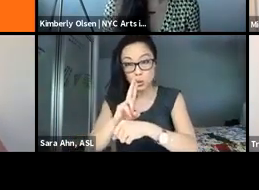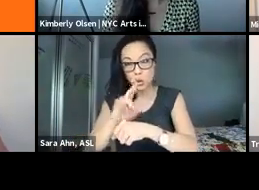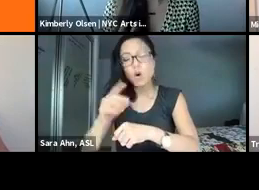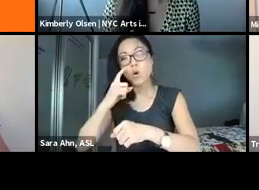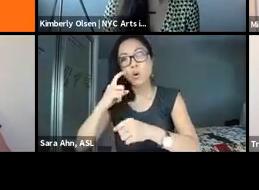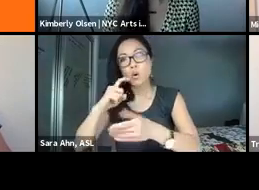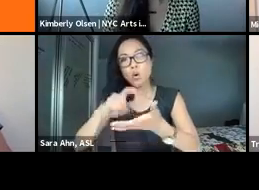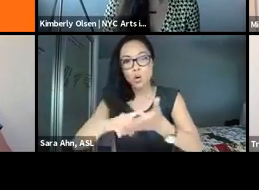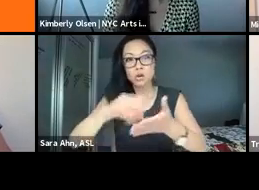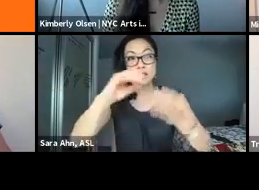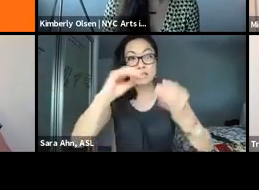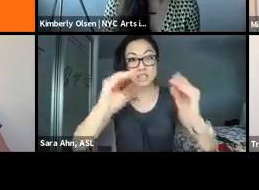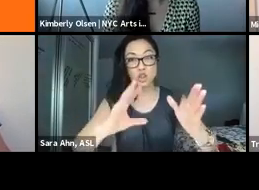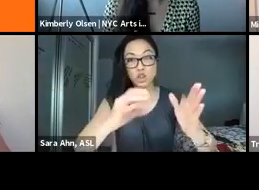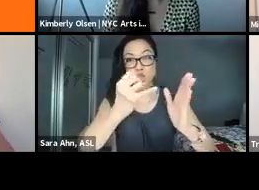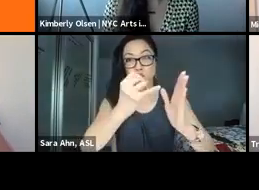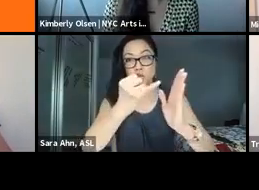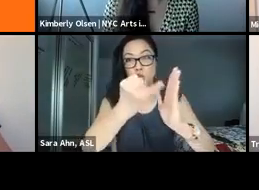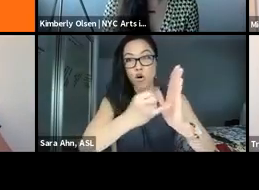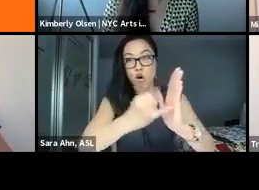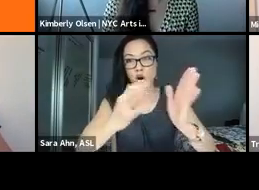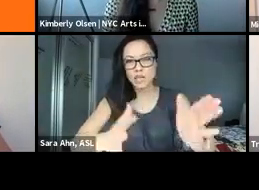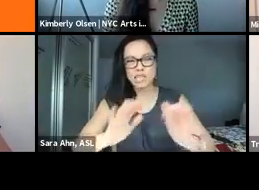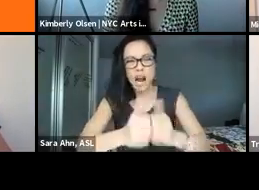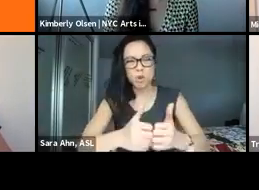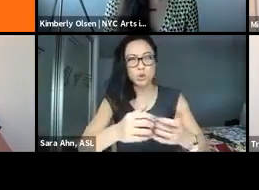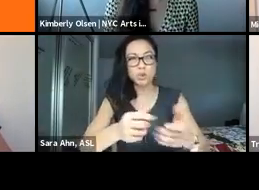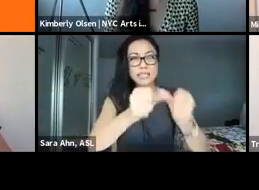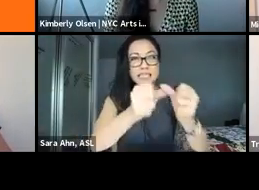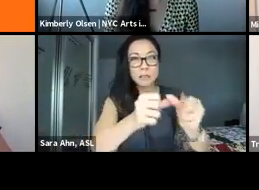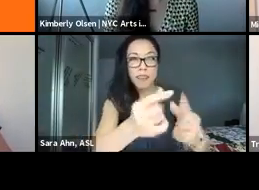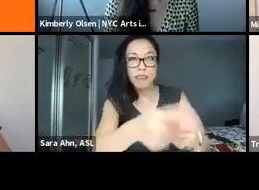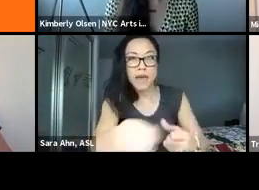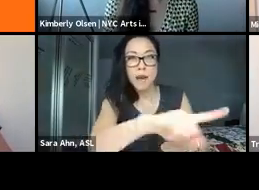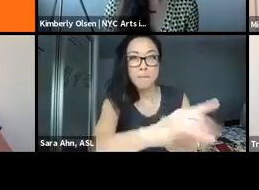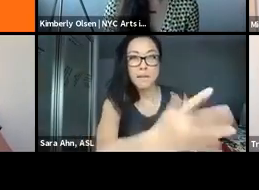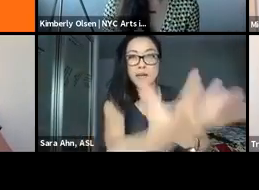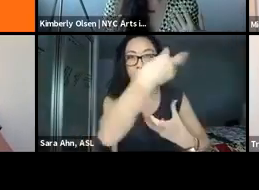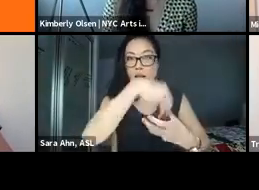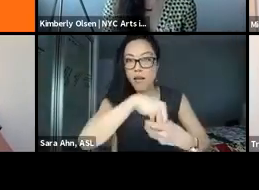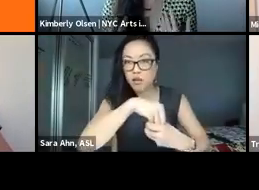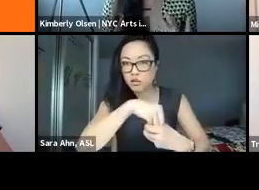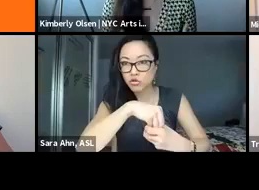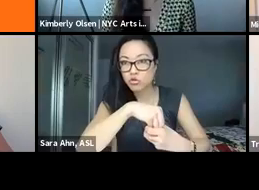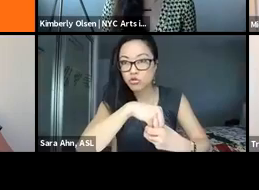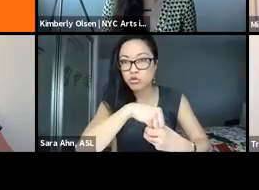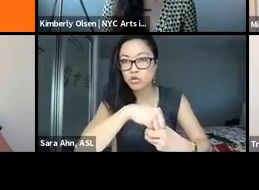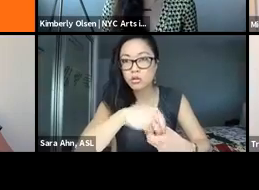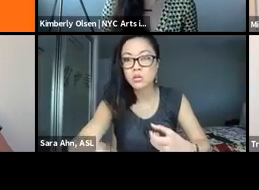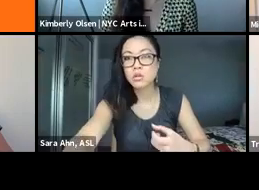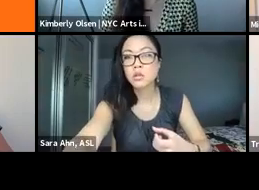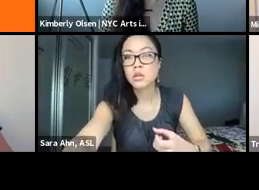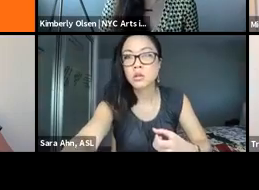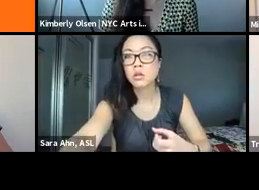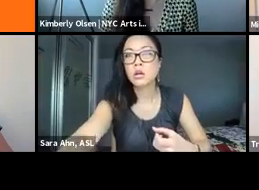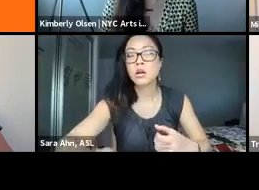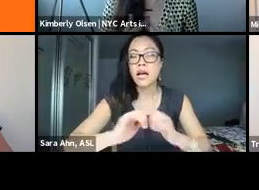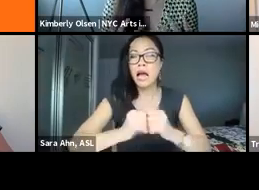for success and we need to keep moving forward. Kimberly Olsen: Traci, to your